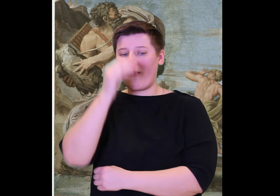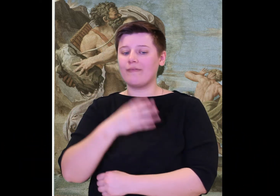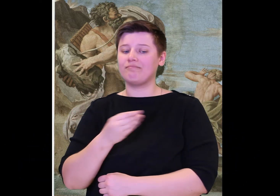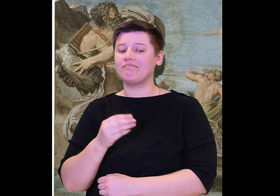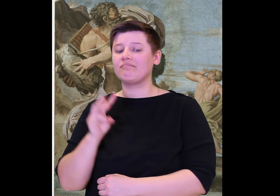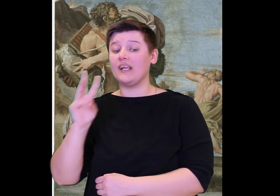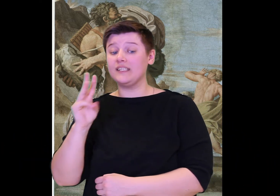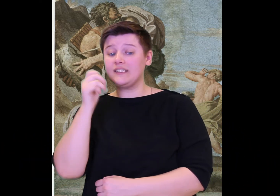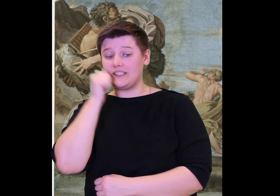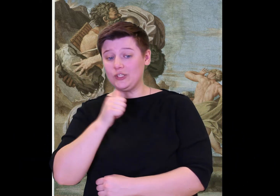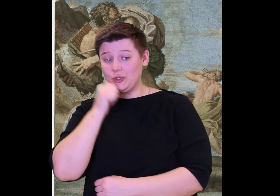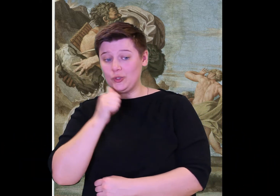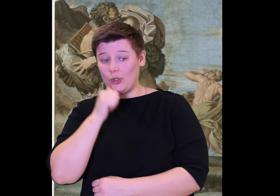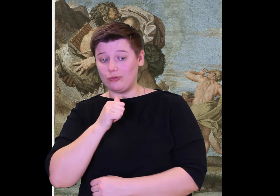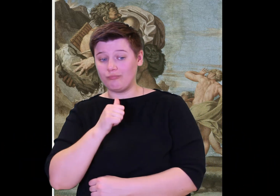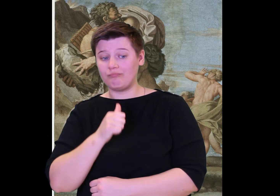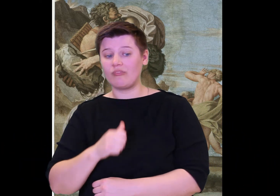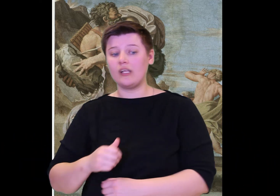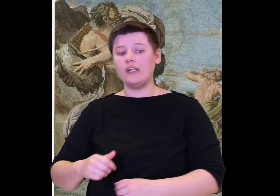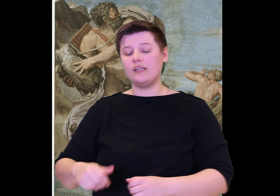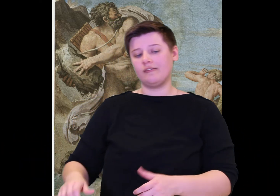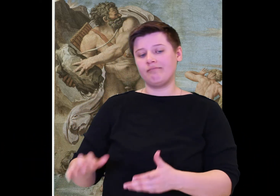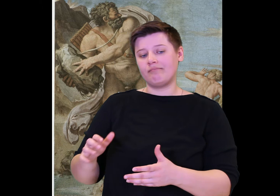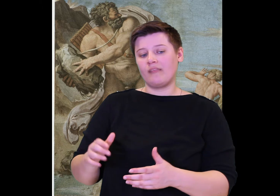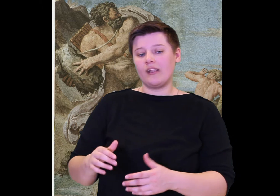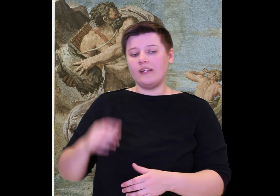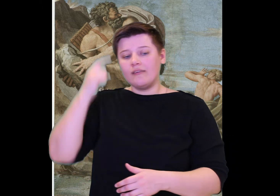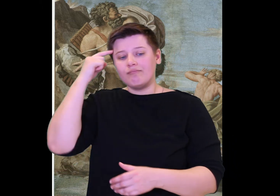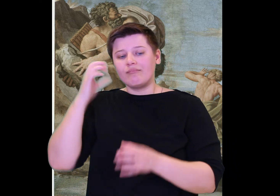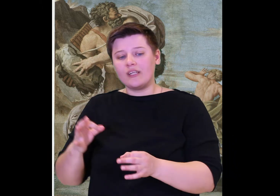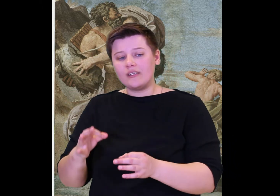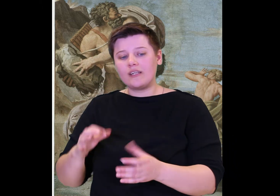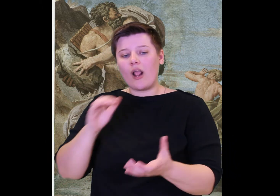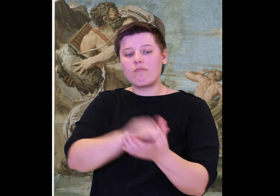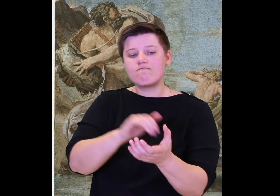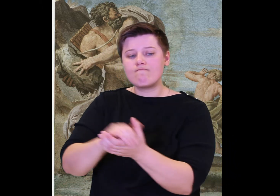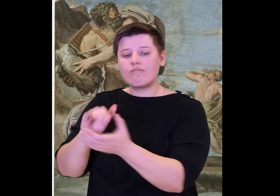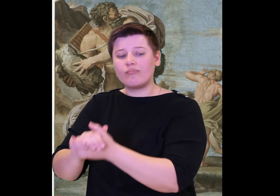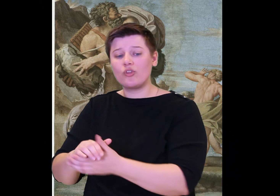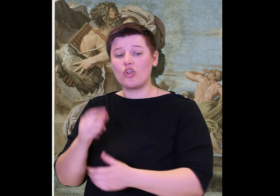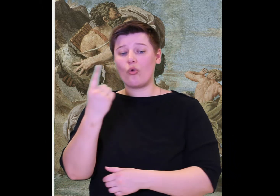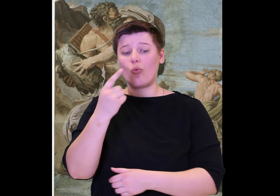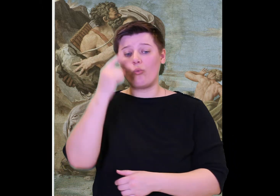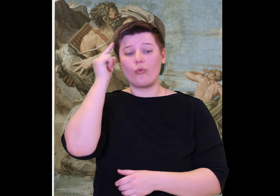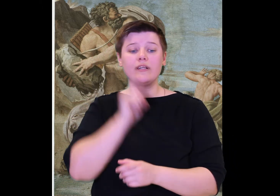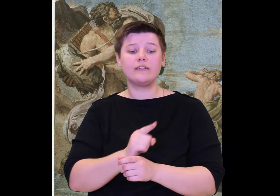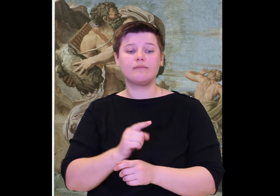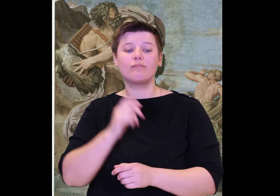beside the breaking waves. Then we rose and saw the rose-fingered Dawn come,